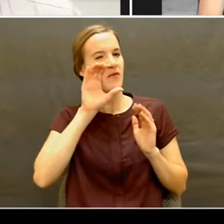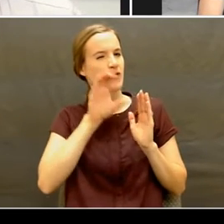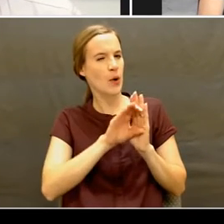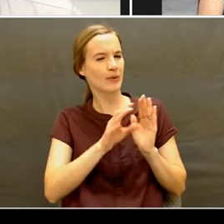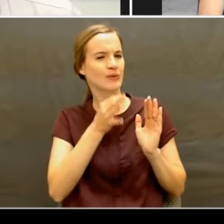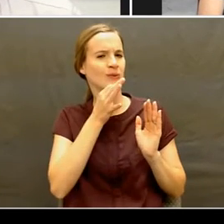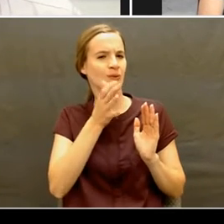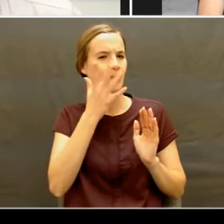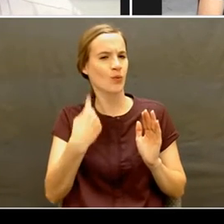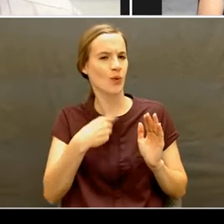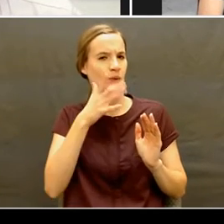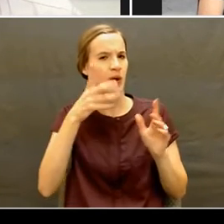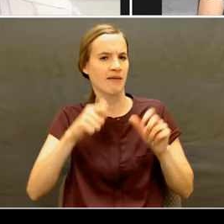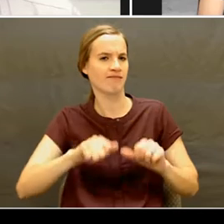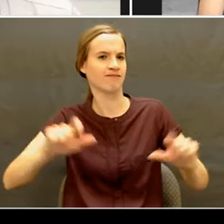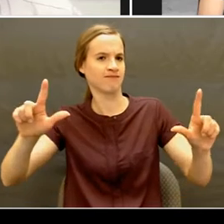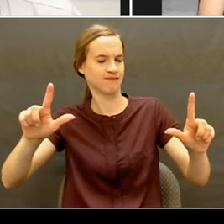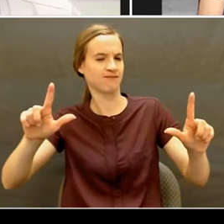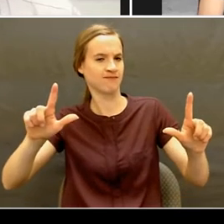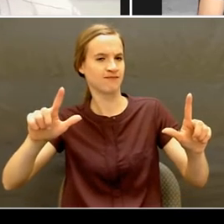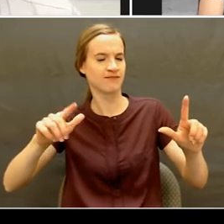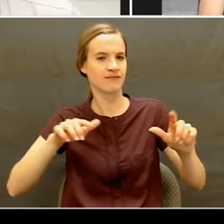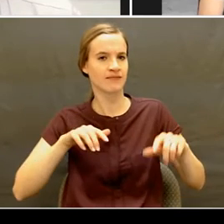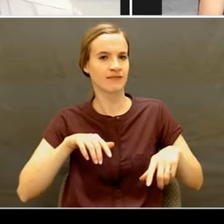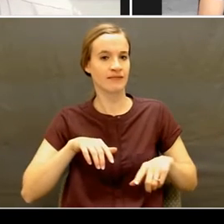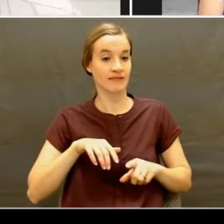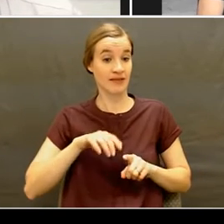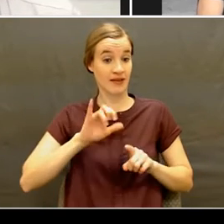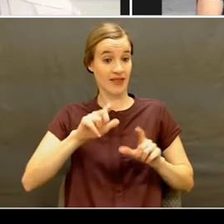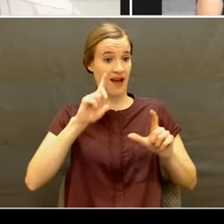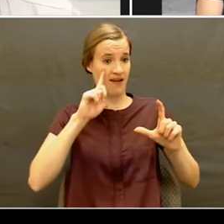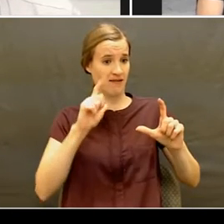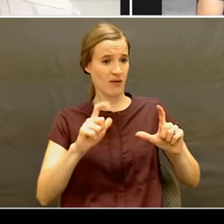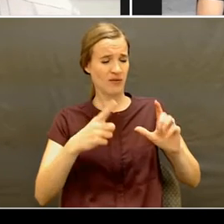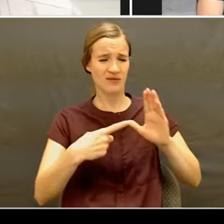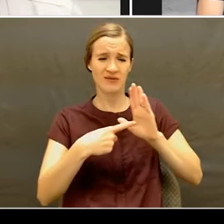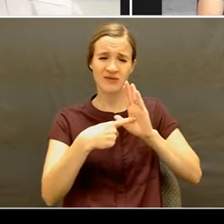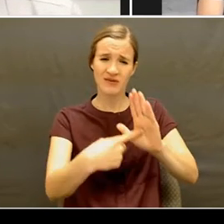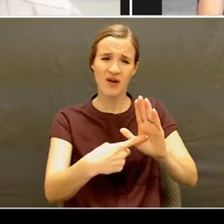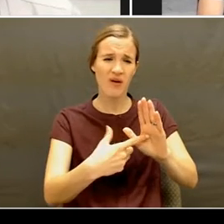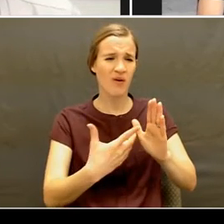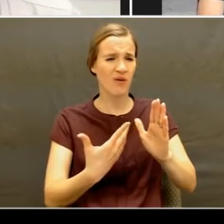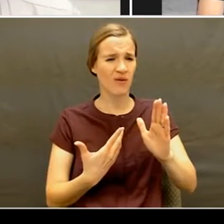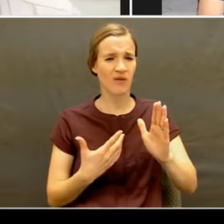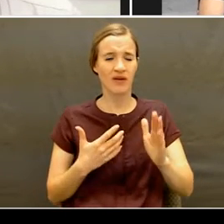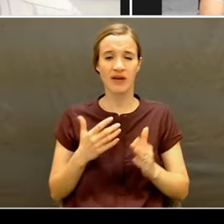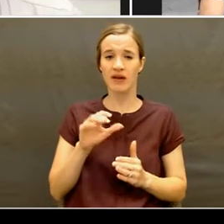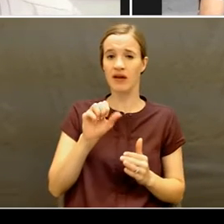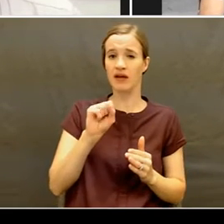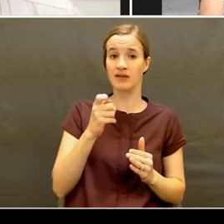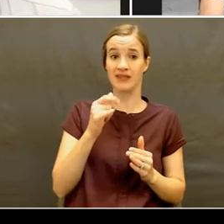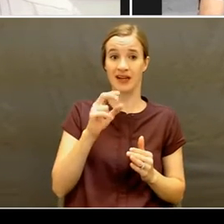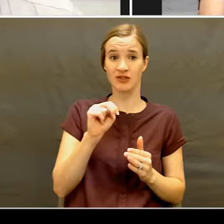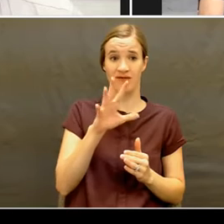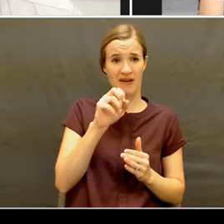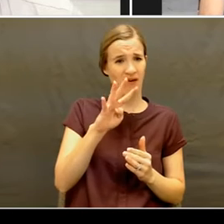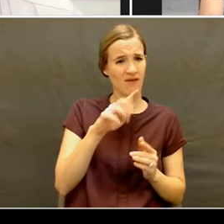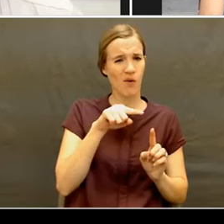moment. certainly talks or speaks to that effort to try to get regulations for Section 504. And so